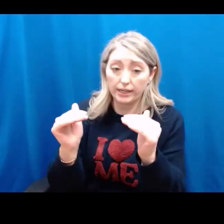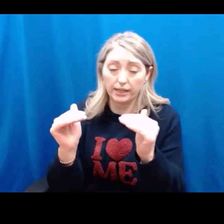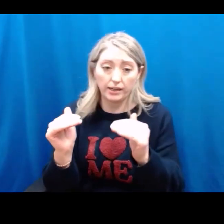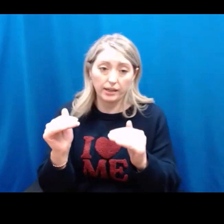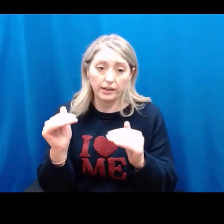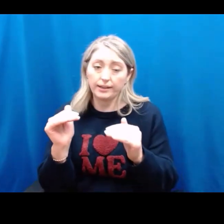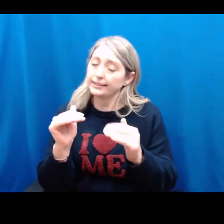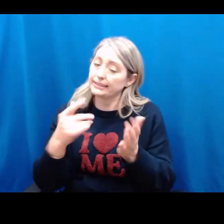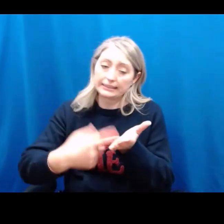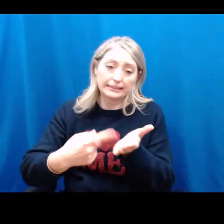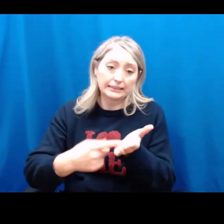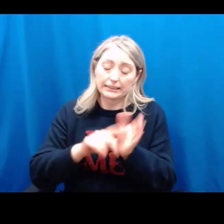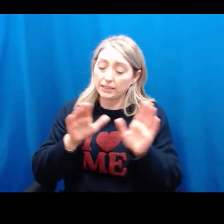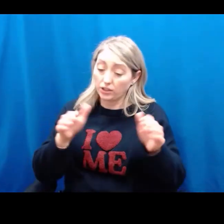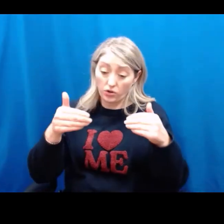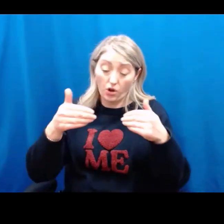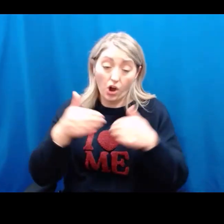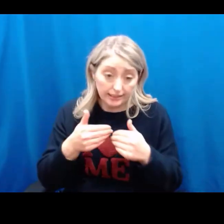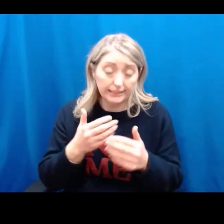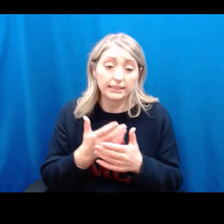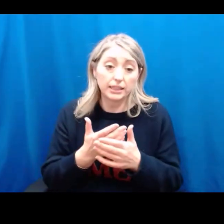criteria and all the evidence for what autism looks like in